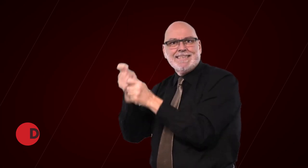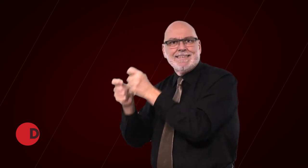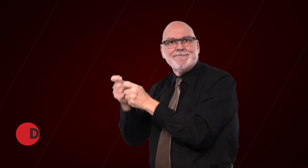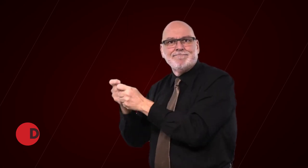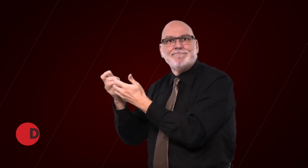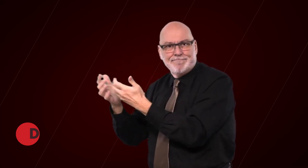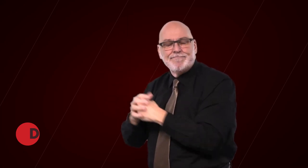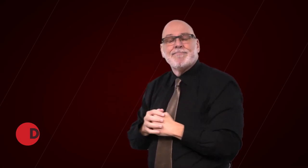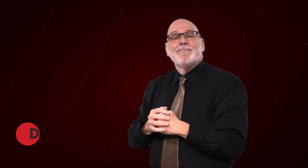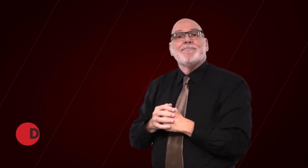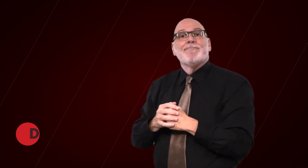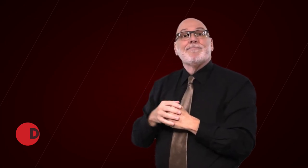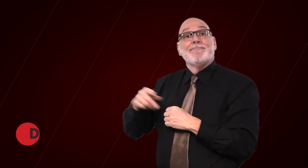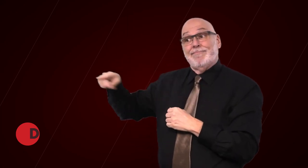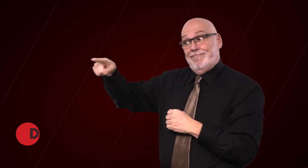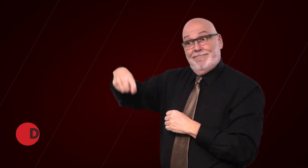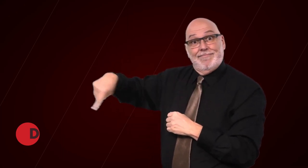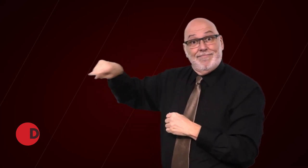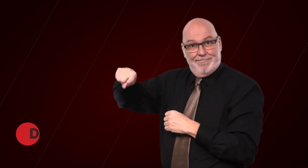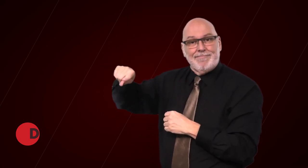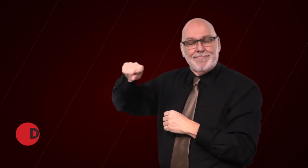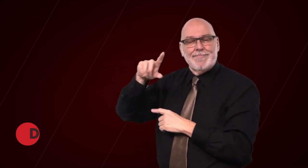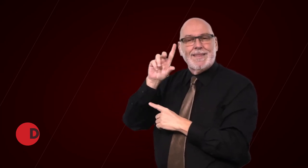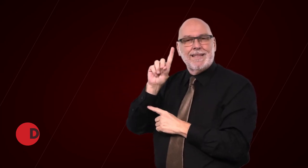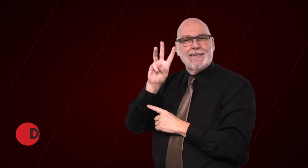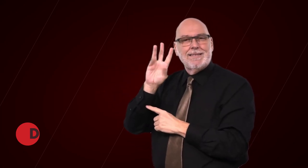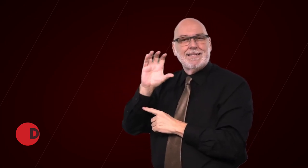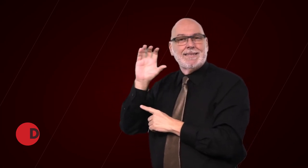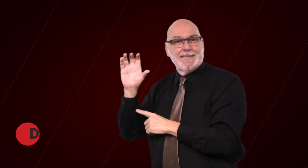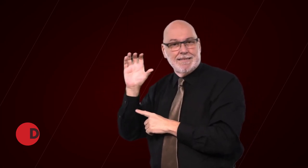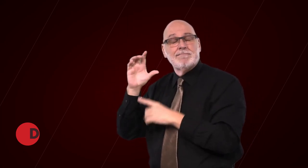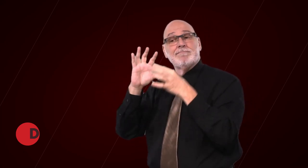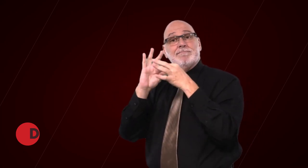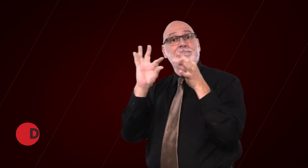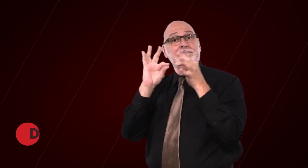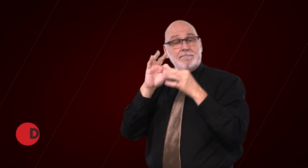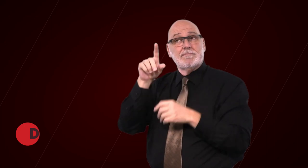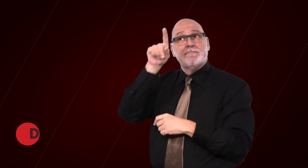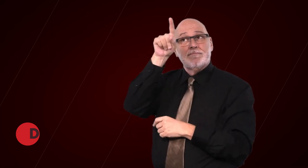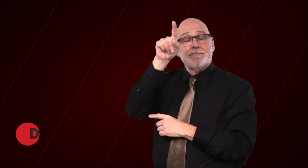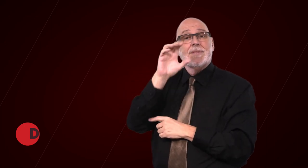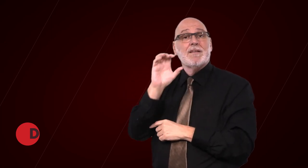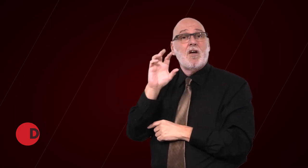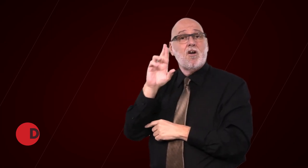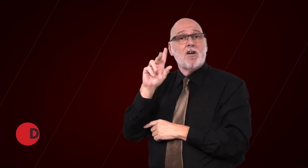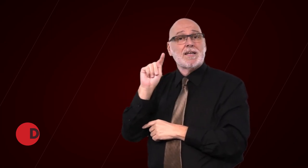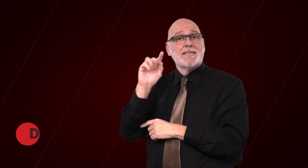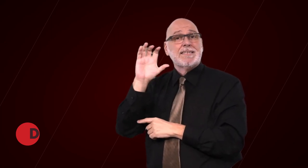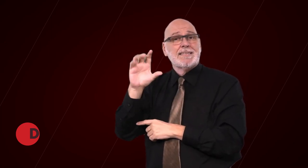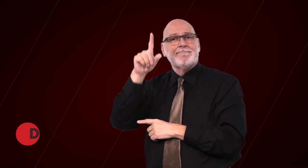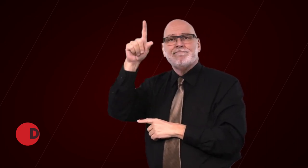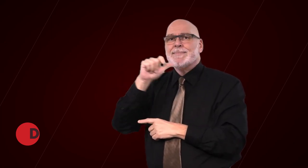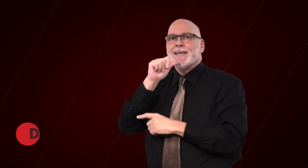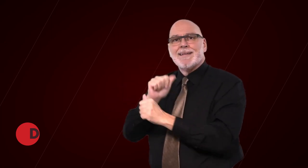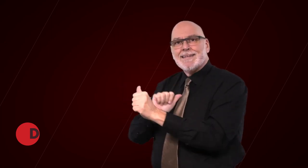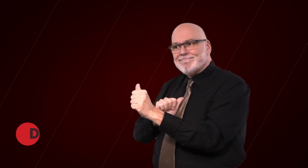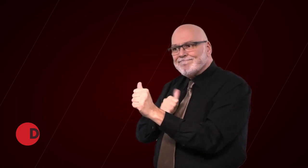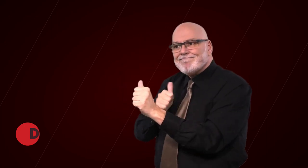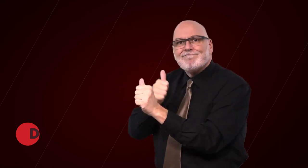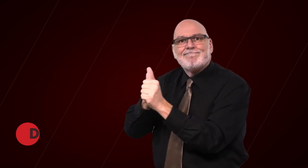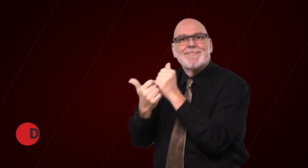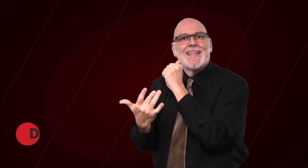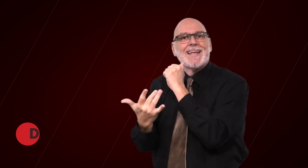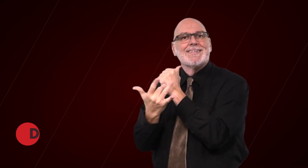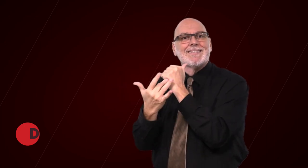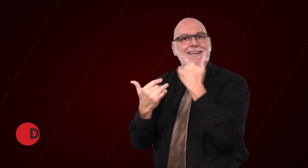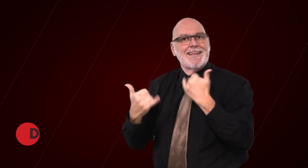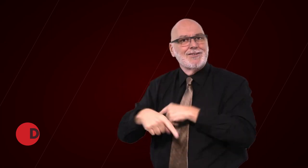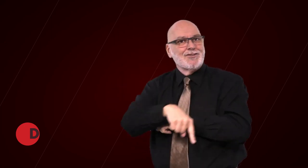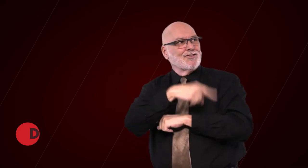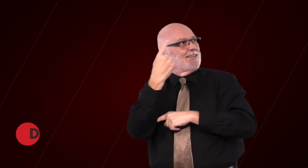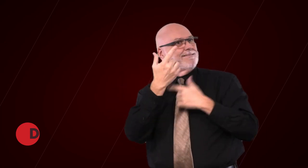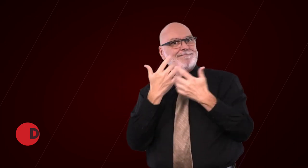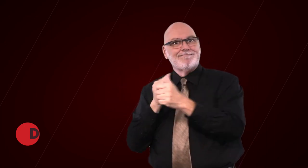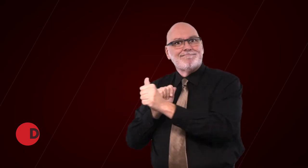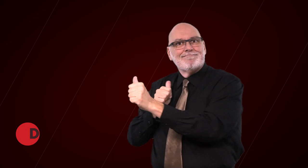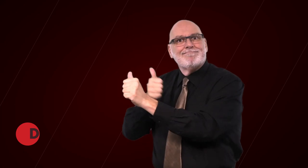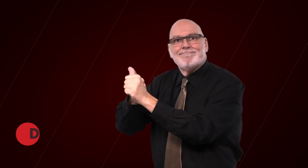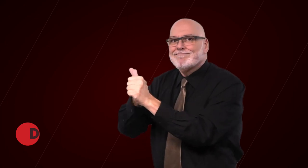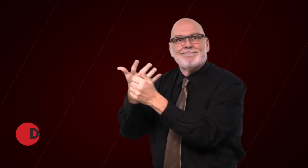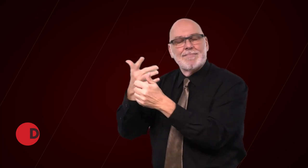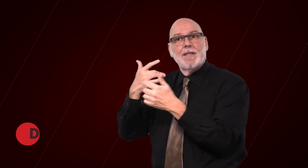In their filing, DWCC says CRTC is not keeping up with changes in technology,